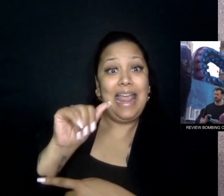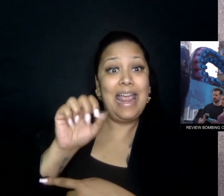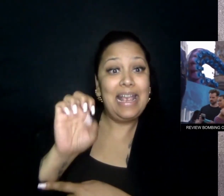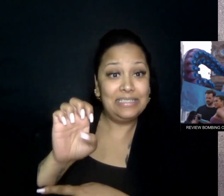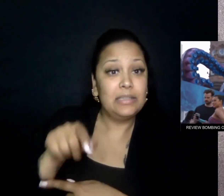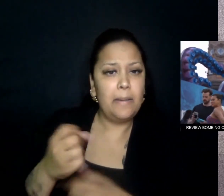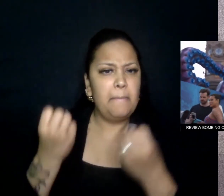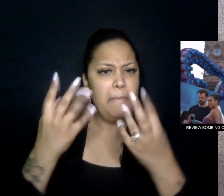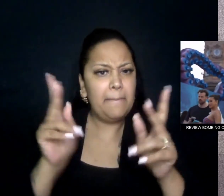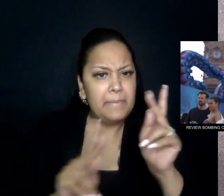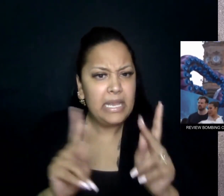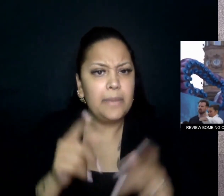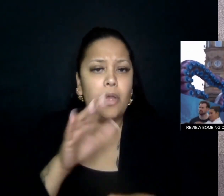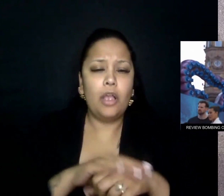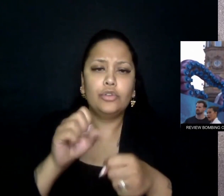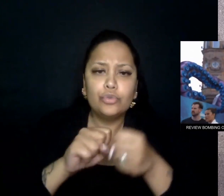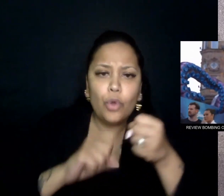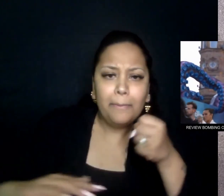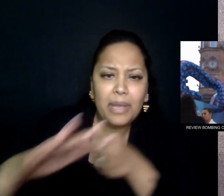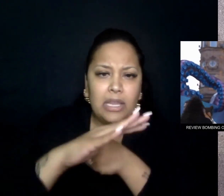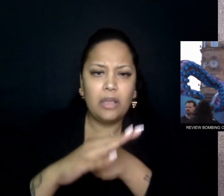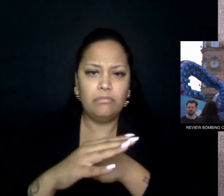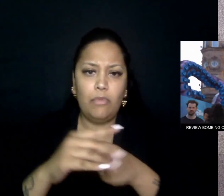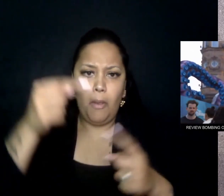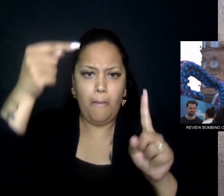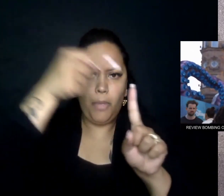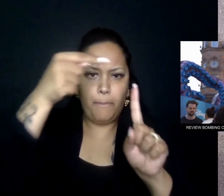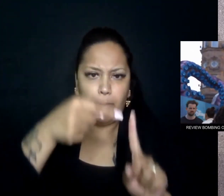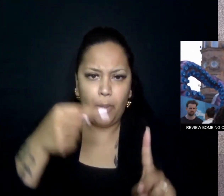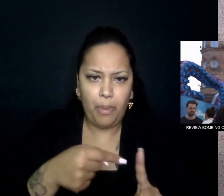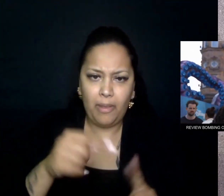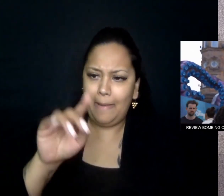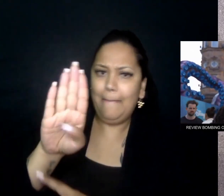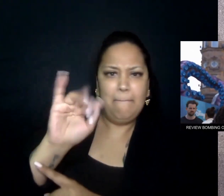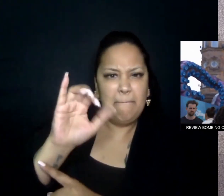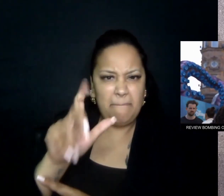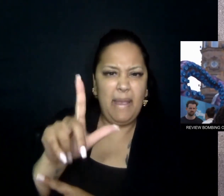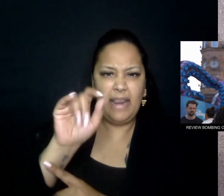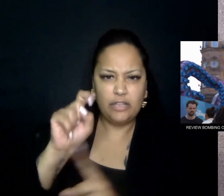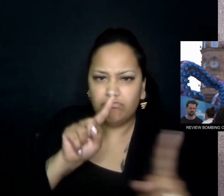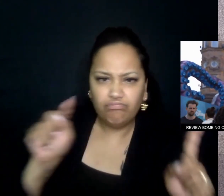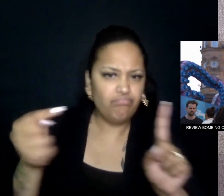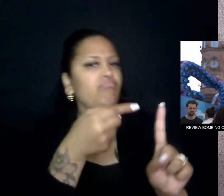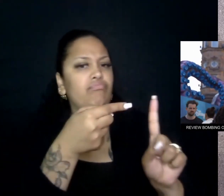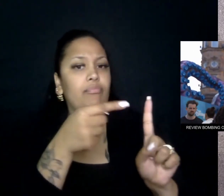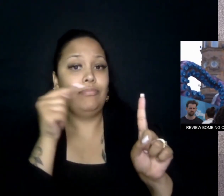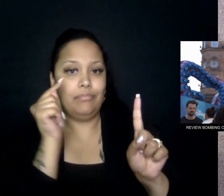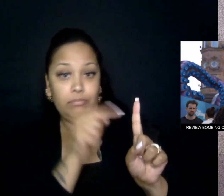In this case, many people on social media point out that backlash to the film